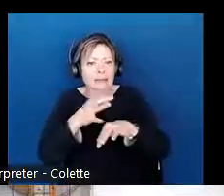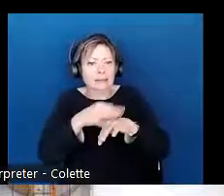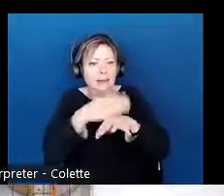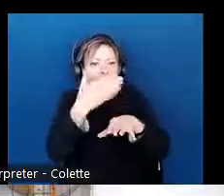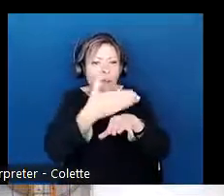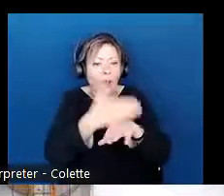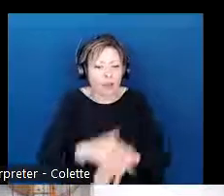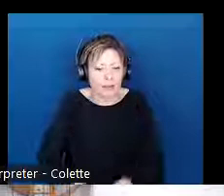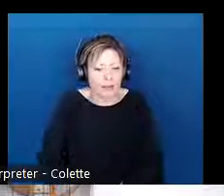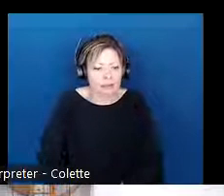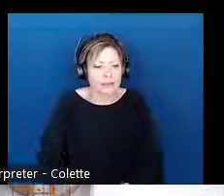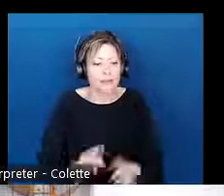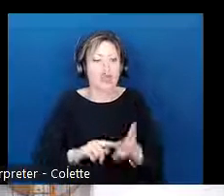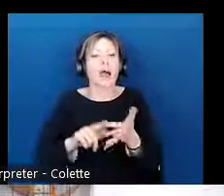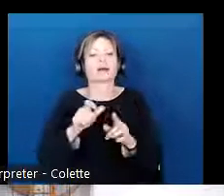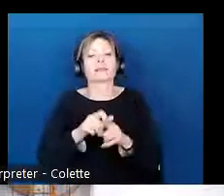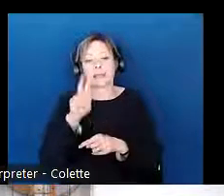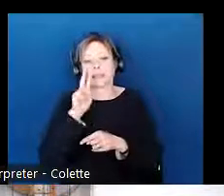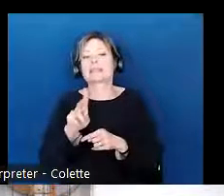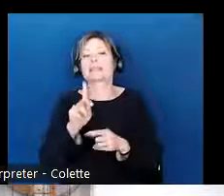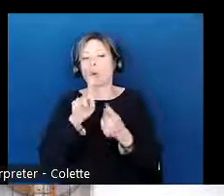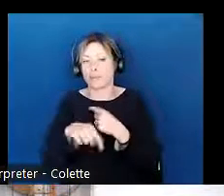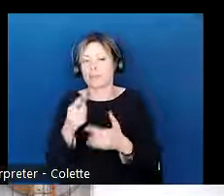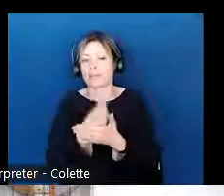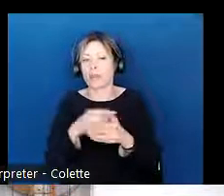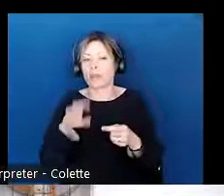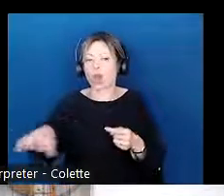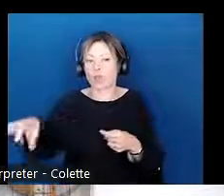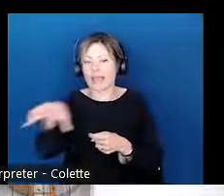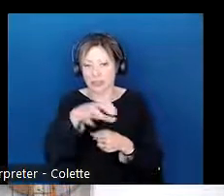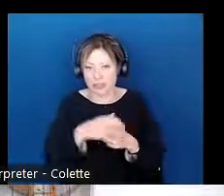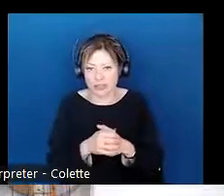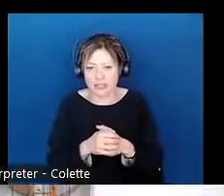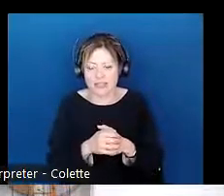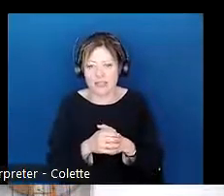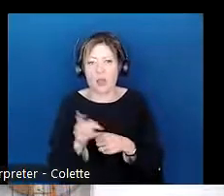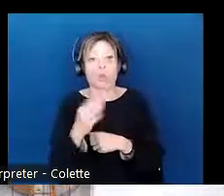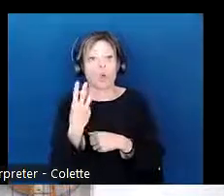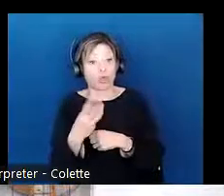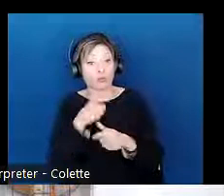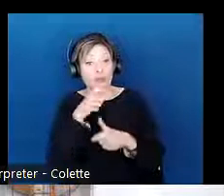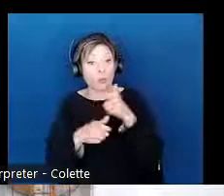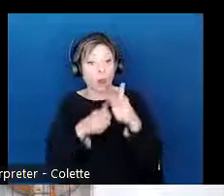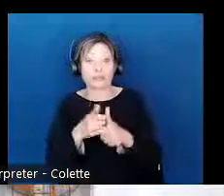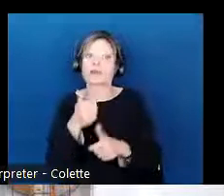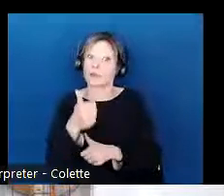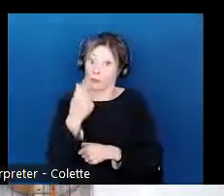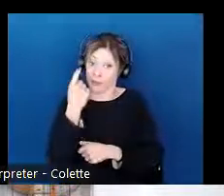oh Ted I see your comment about the locations. um what three words is a good idea um we haven't